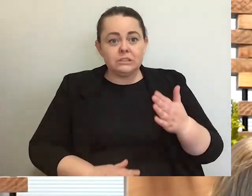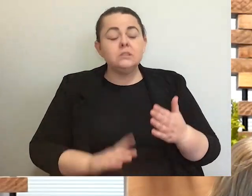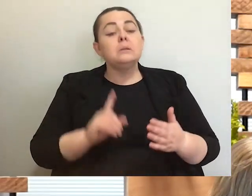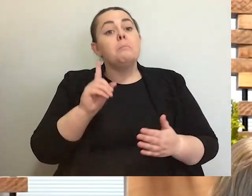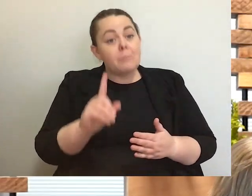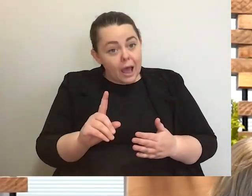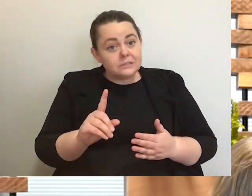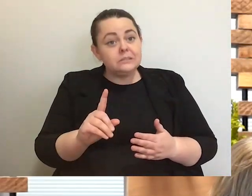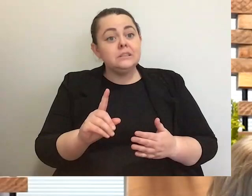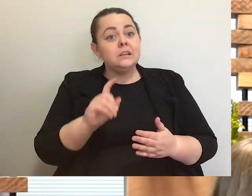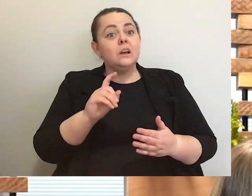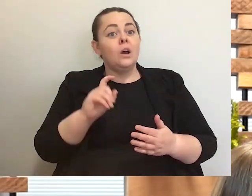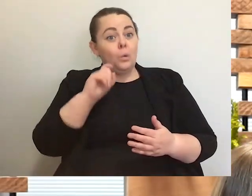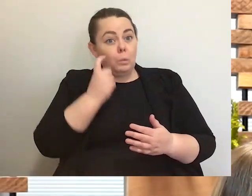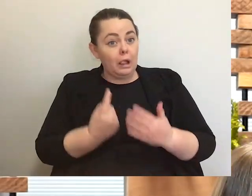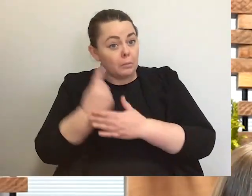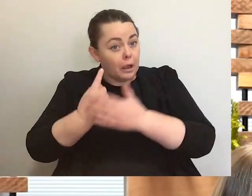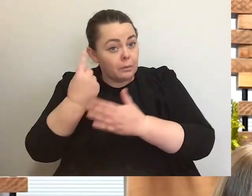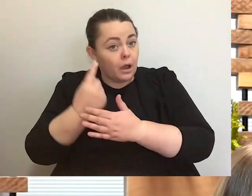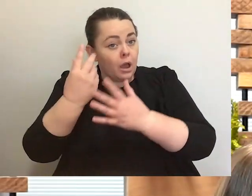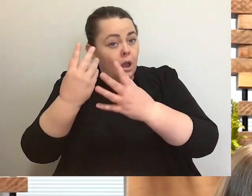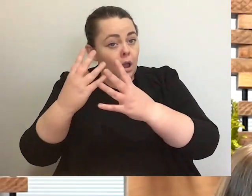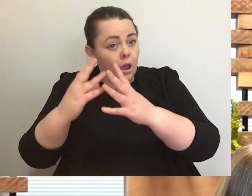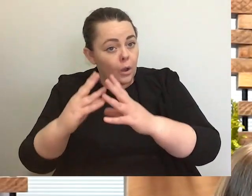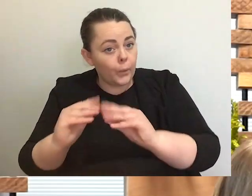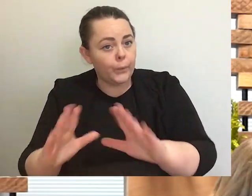Other symptoms of menopause, certainly include vaginal changes,